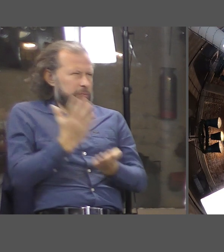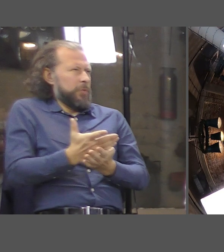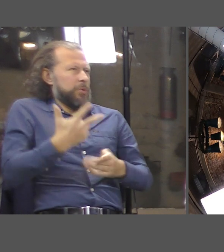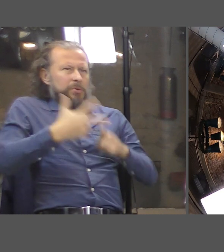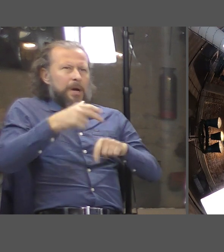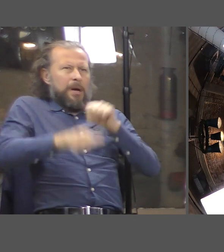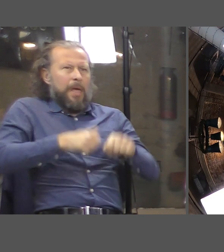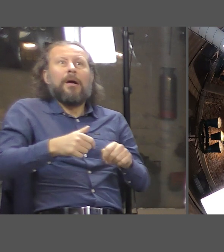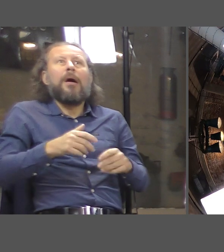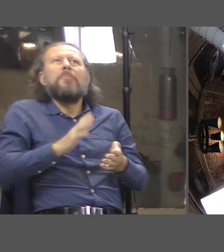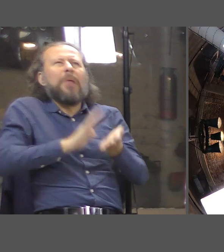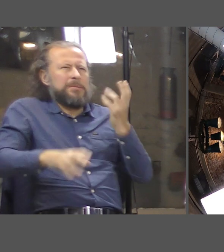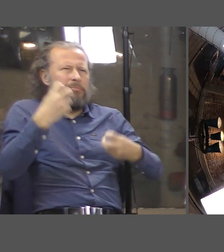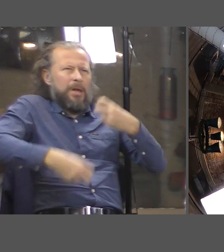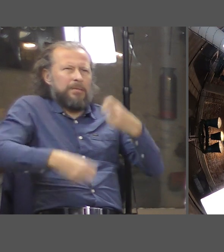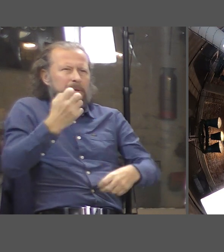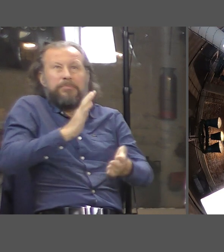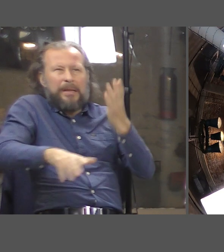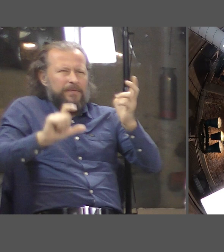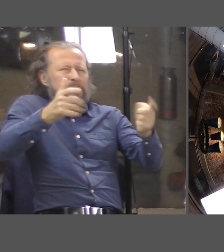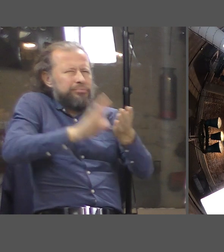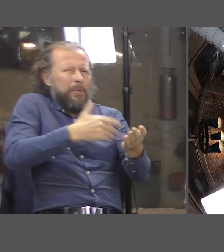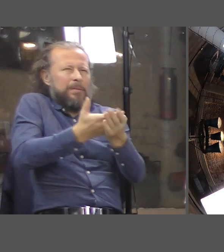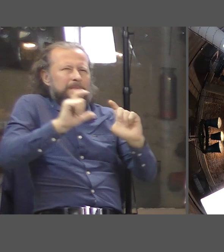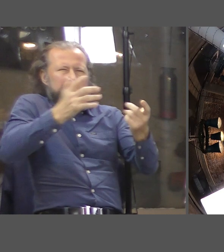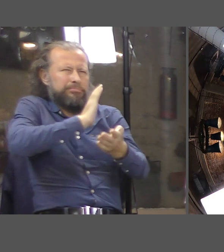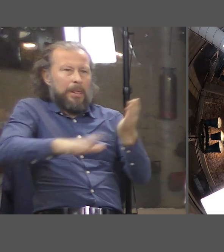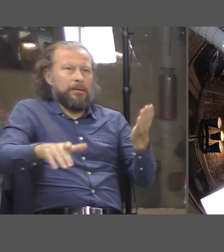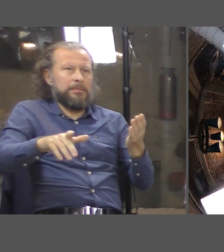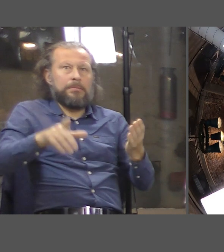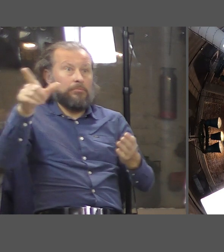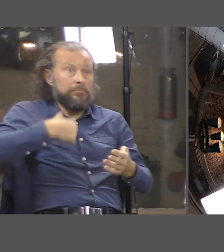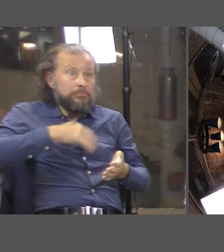I've had my driving licence for 30 years and no problem.